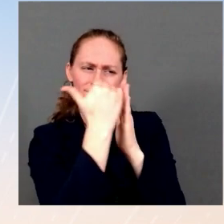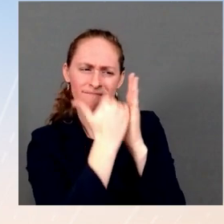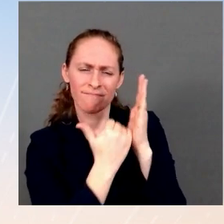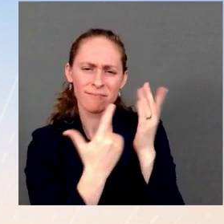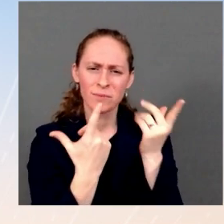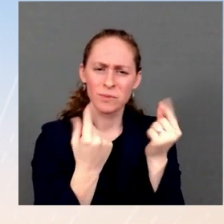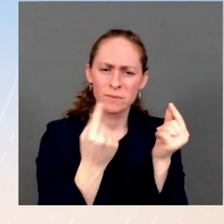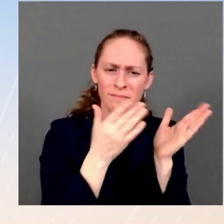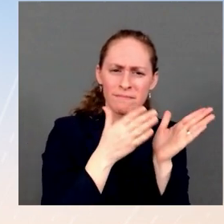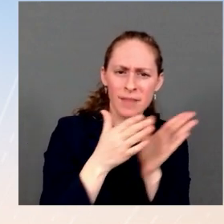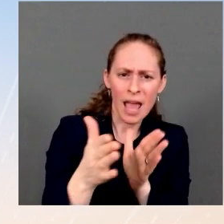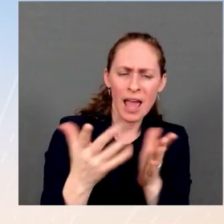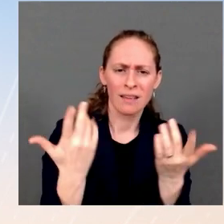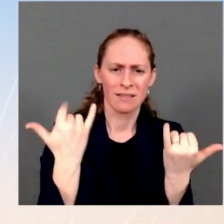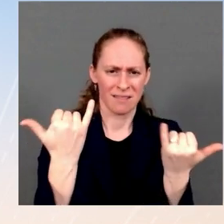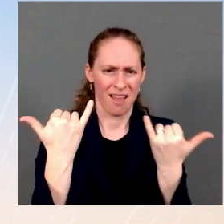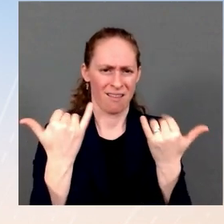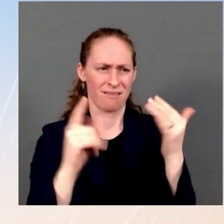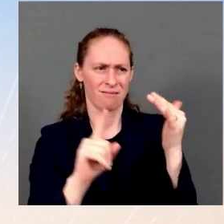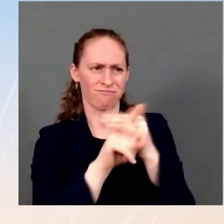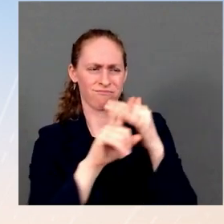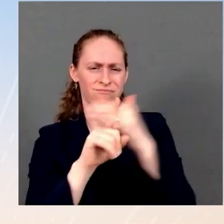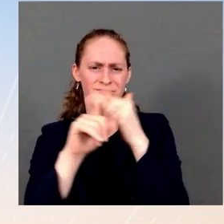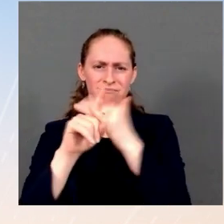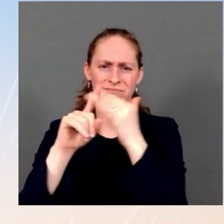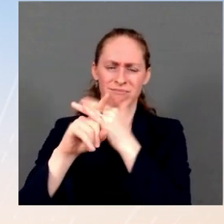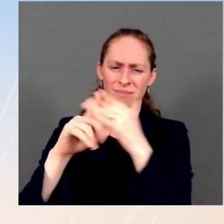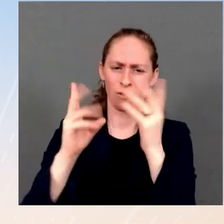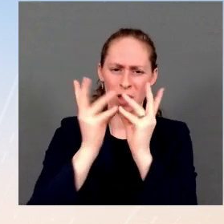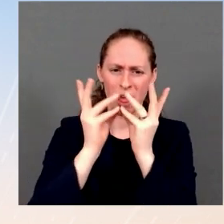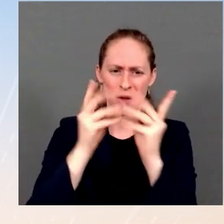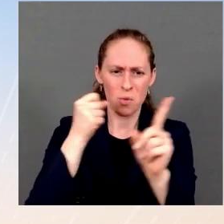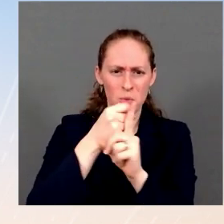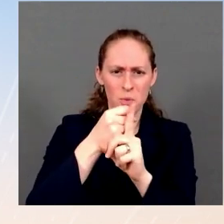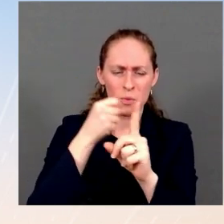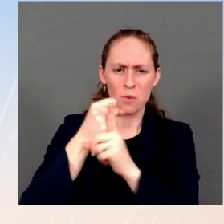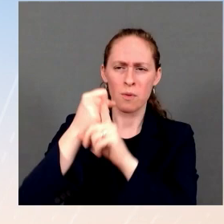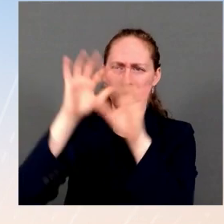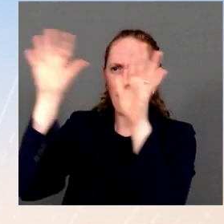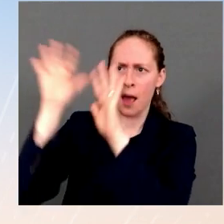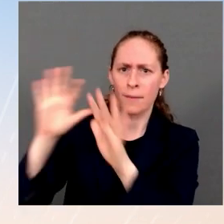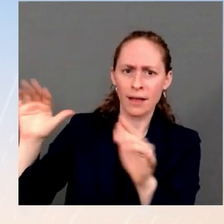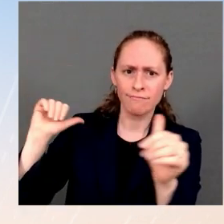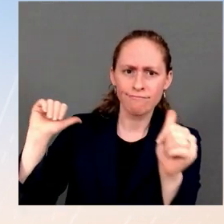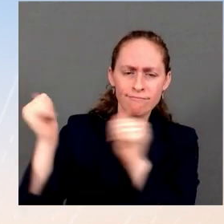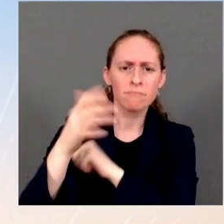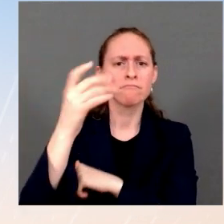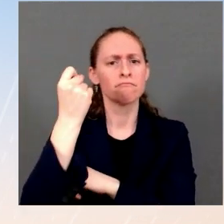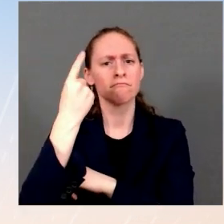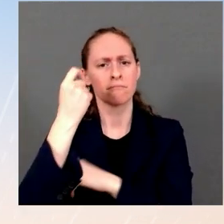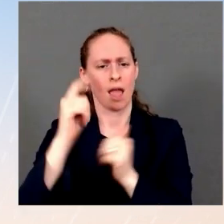and advance environmental justice. Ali was formerly at Stanford's Precourt Institute for Energy